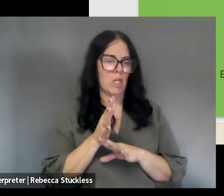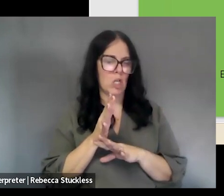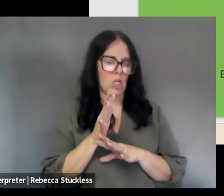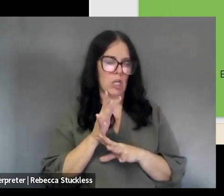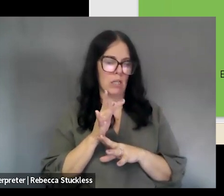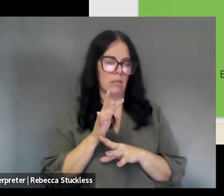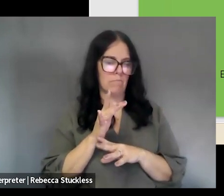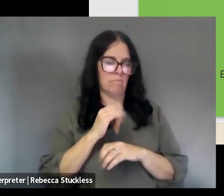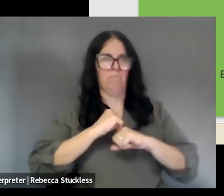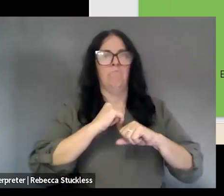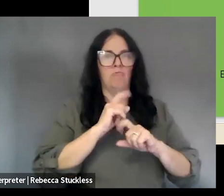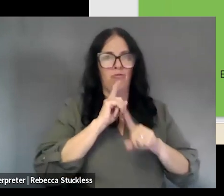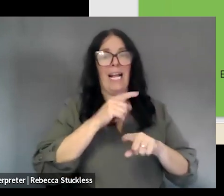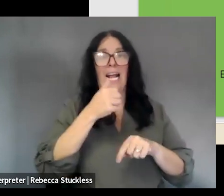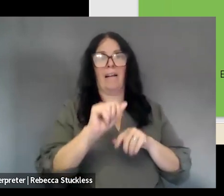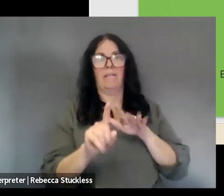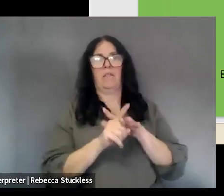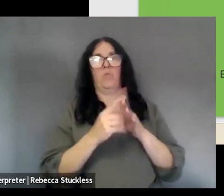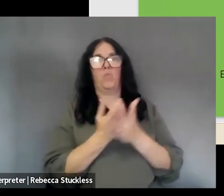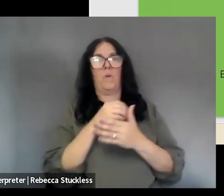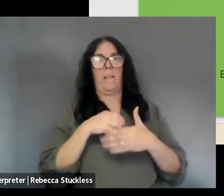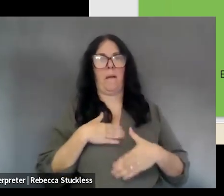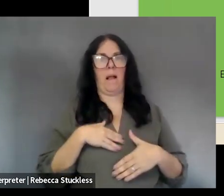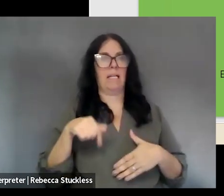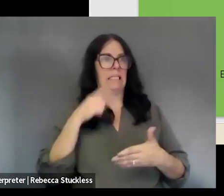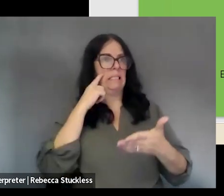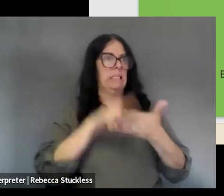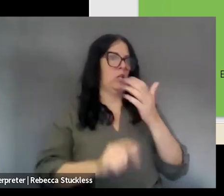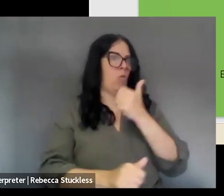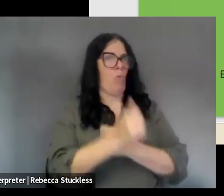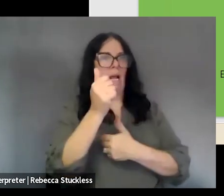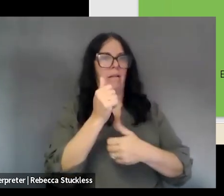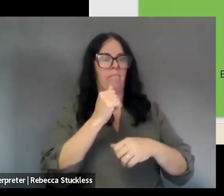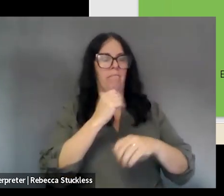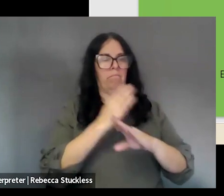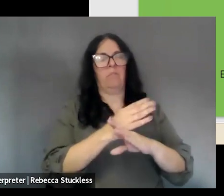anything that's introduced to the body. It sees it as a threat so it seeks to target